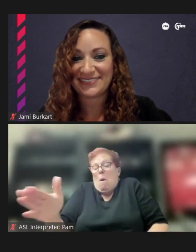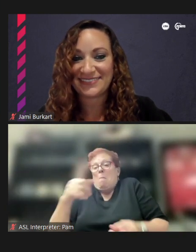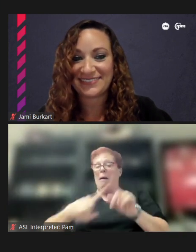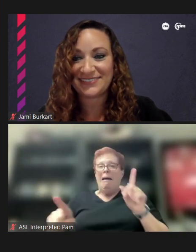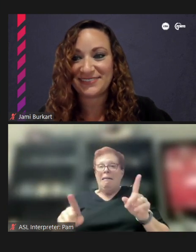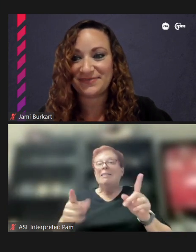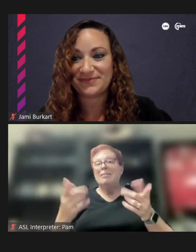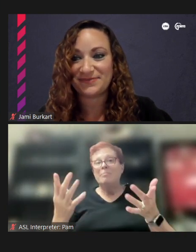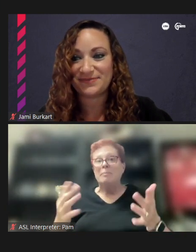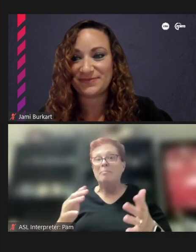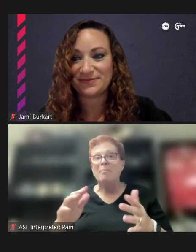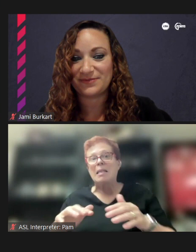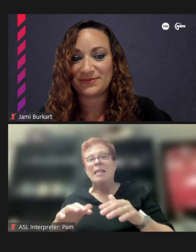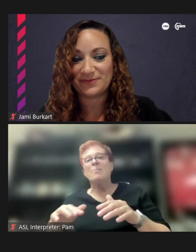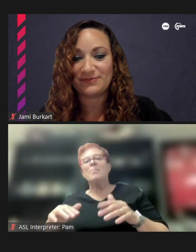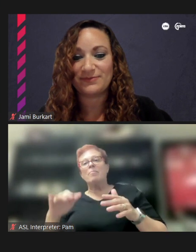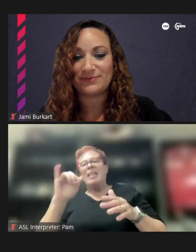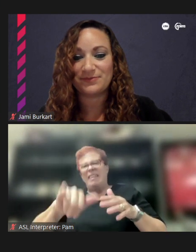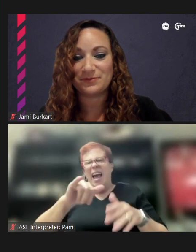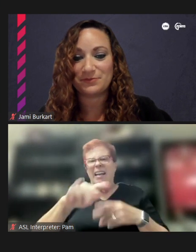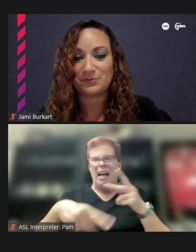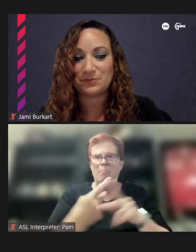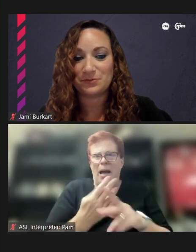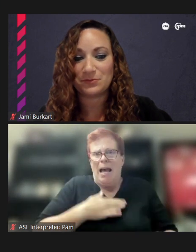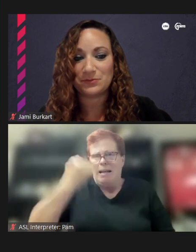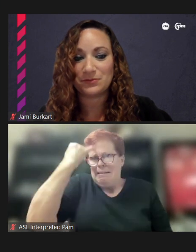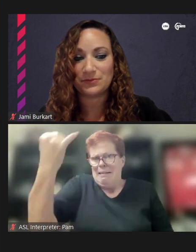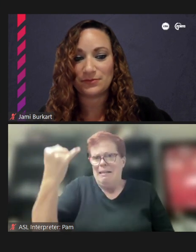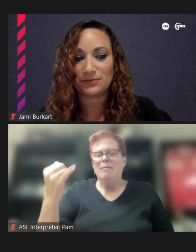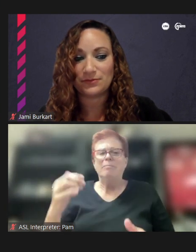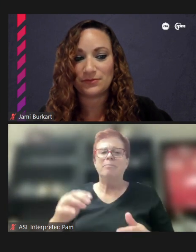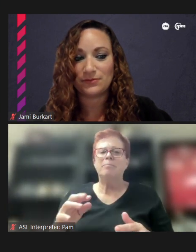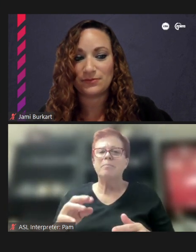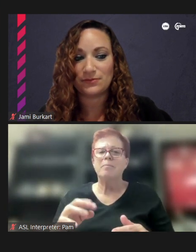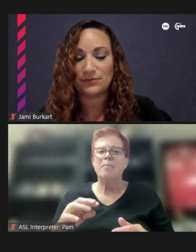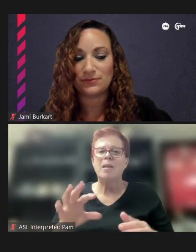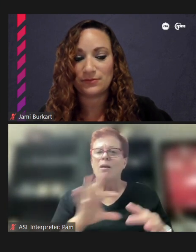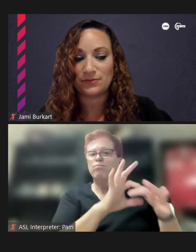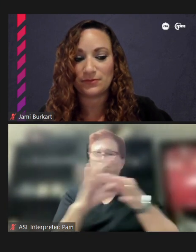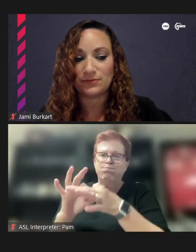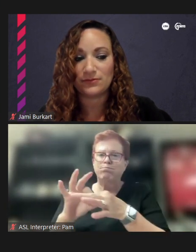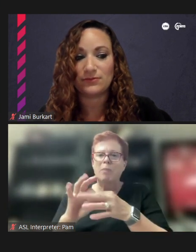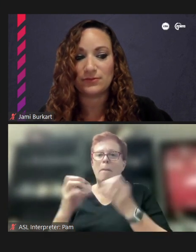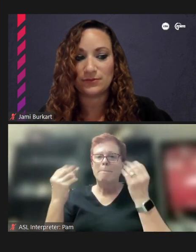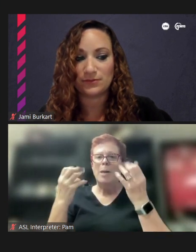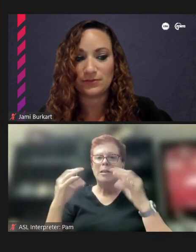think something of that nature and that ties back to that that multicultural melting